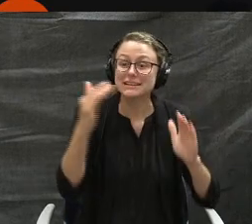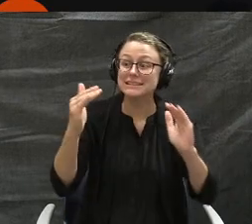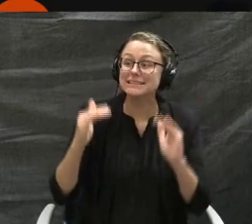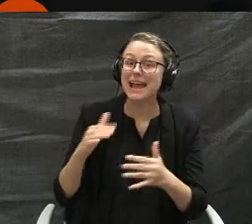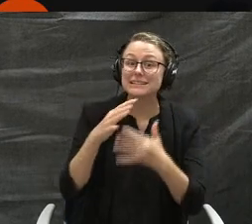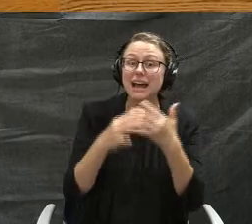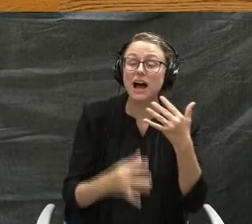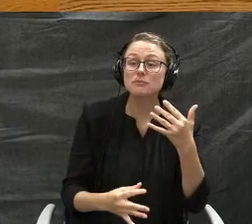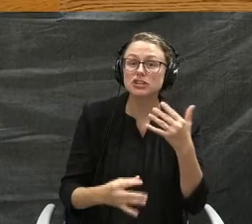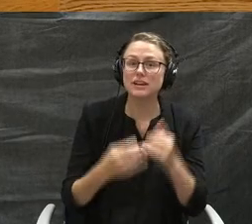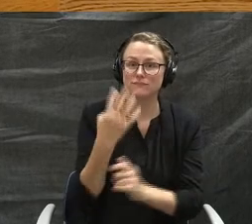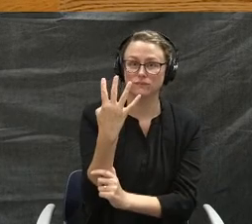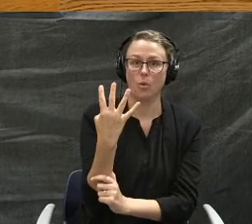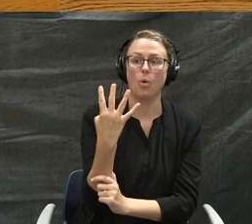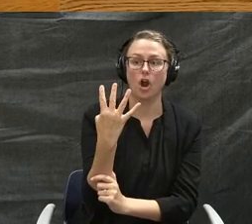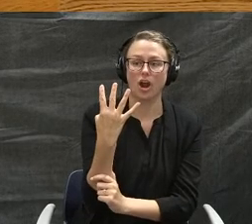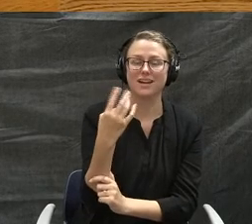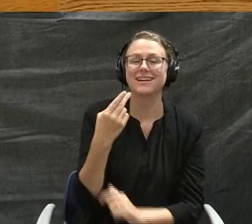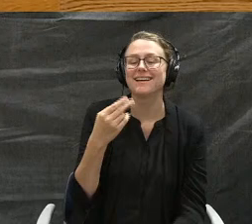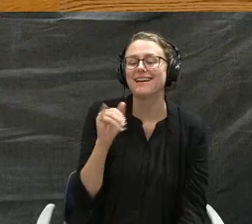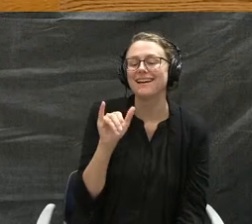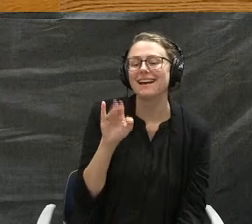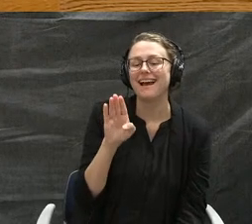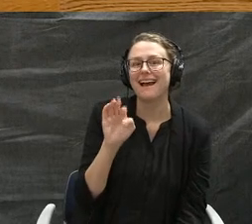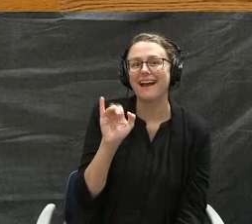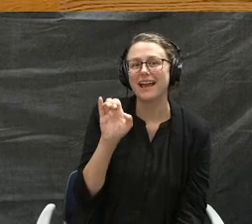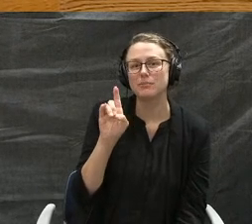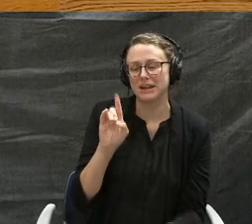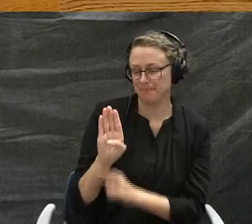which has elementary students in school more and secondary